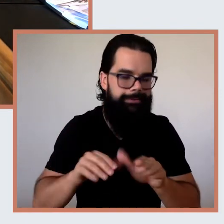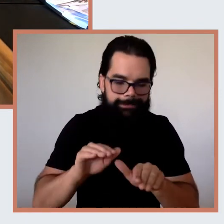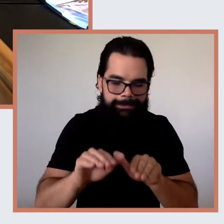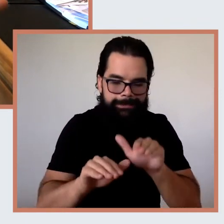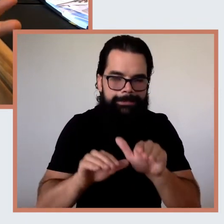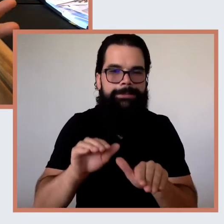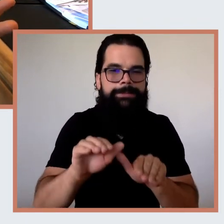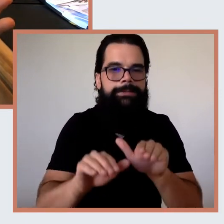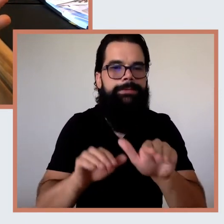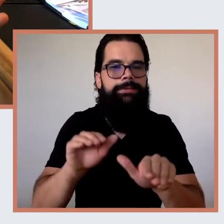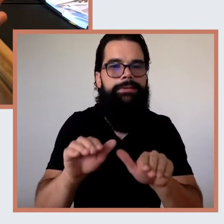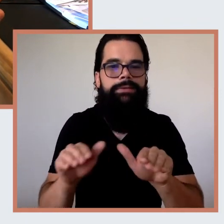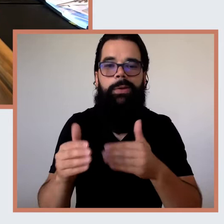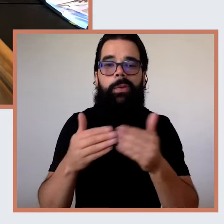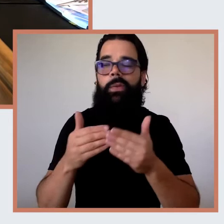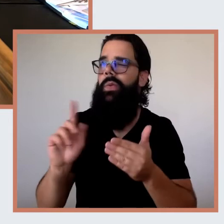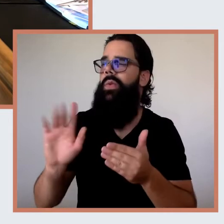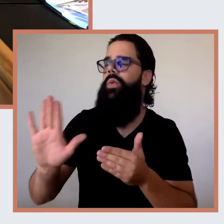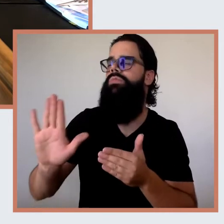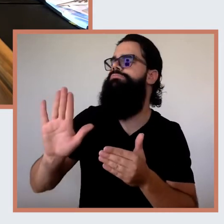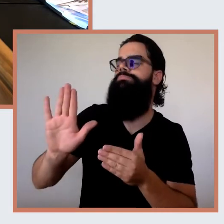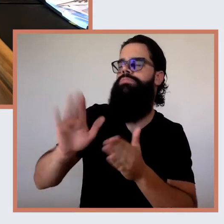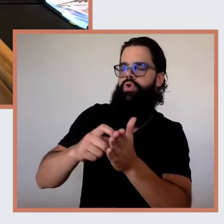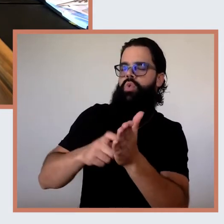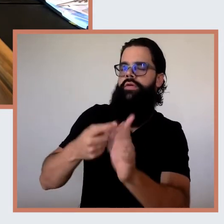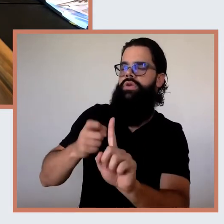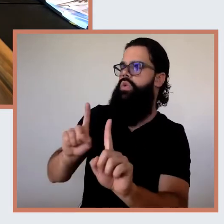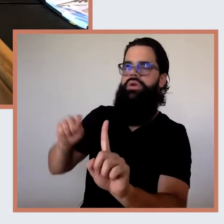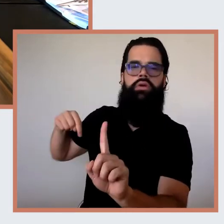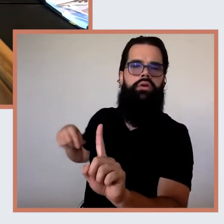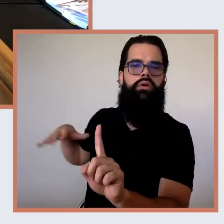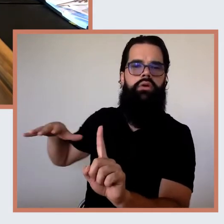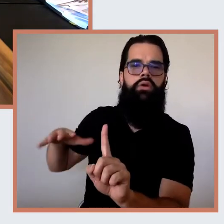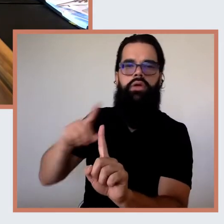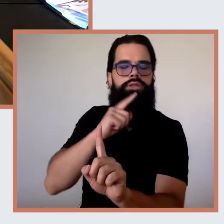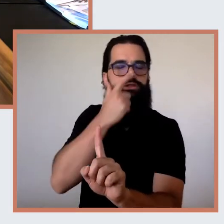Those are baby steps. Who is going to be, where is it going to come from?